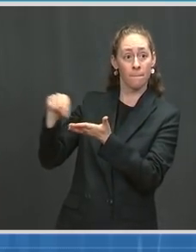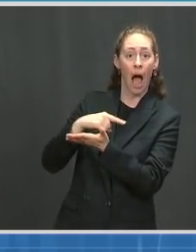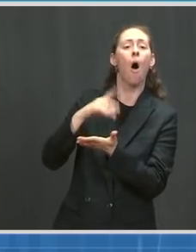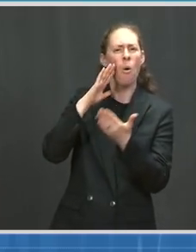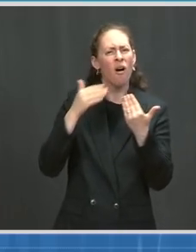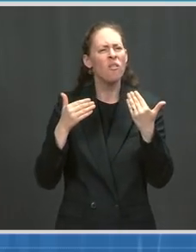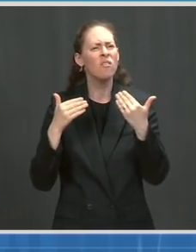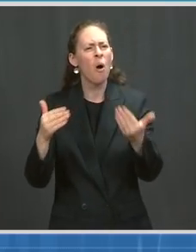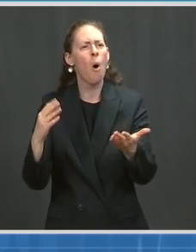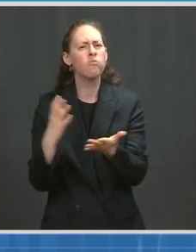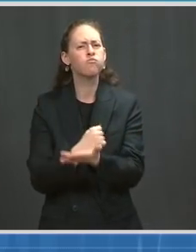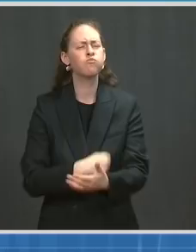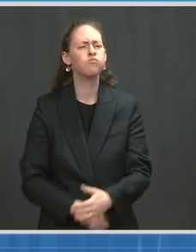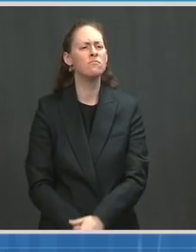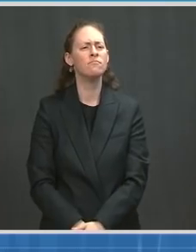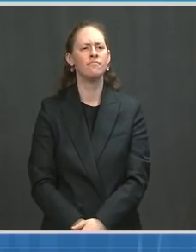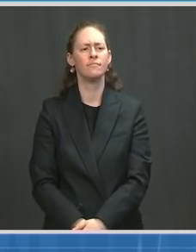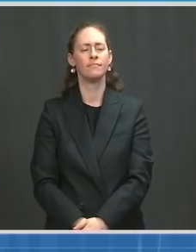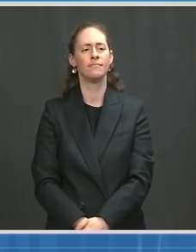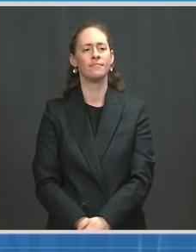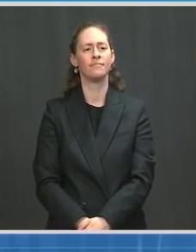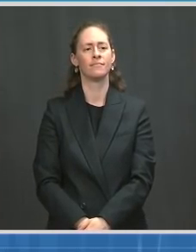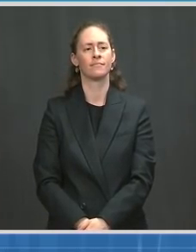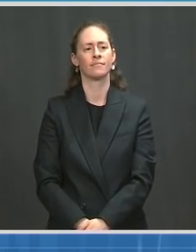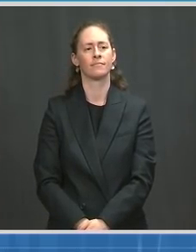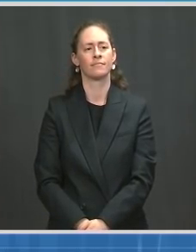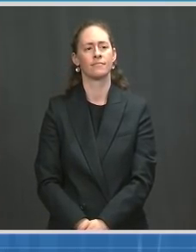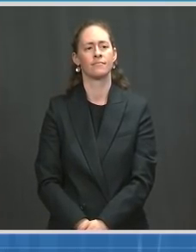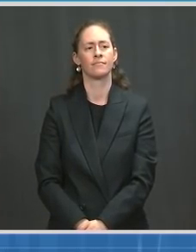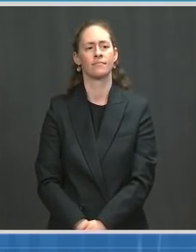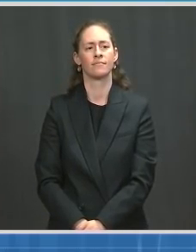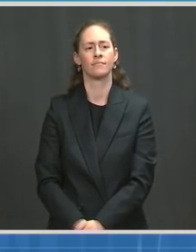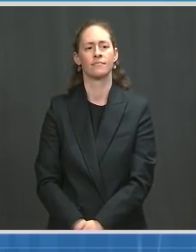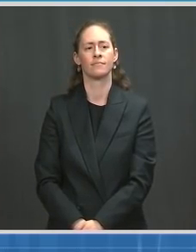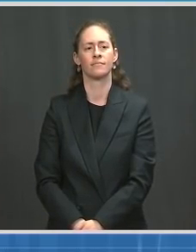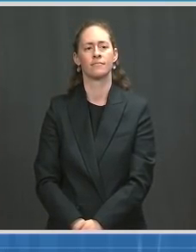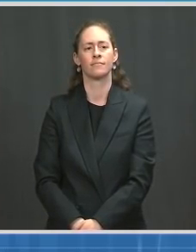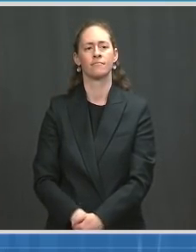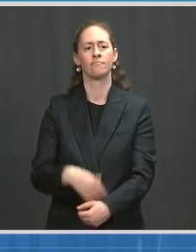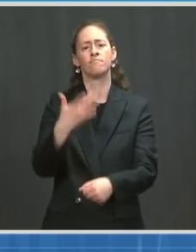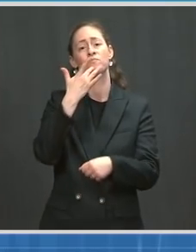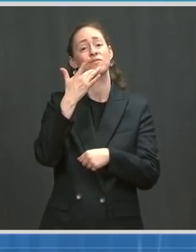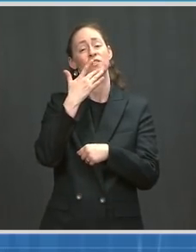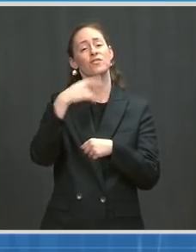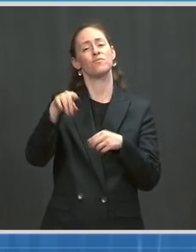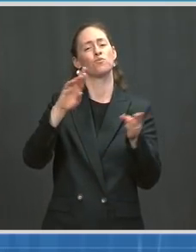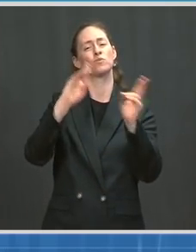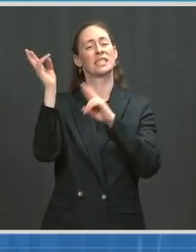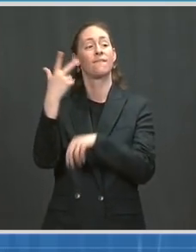So, employers not only have an opportunity to increase vaccination rates, but if you look at one more piece of data,